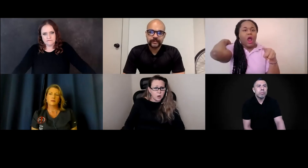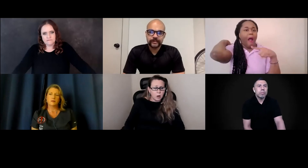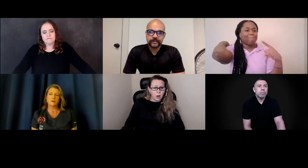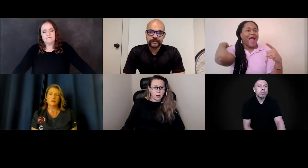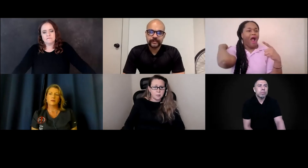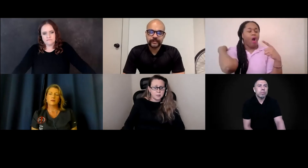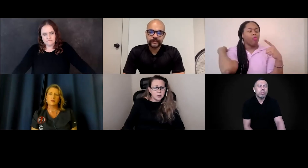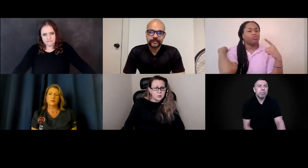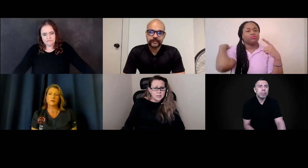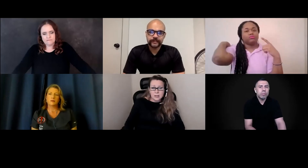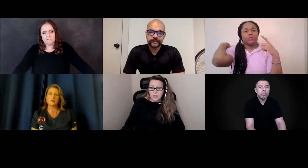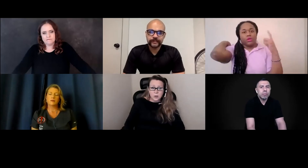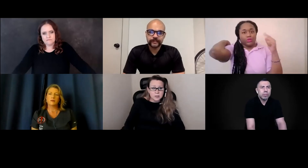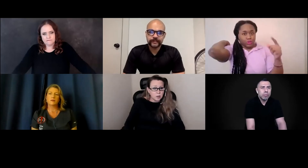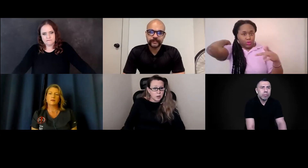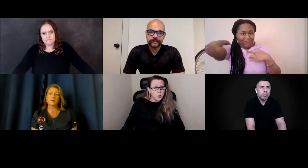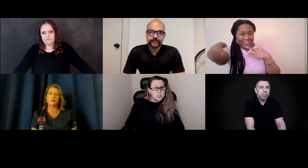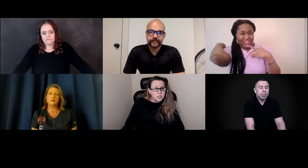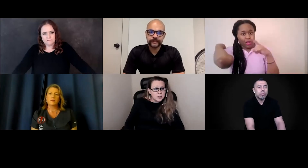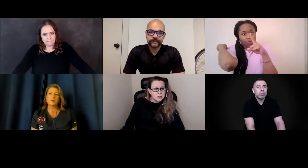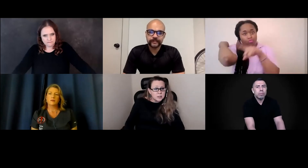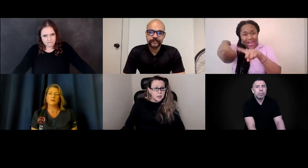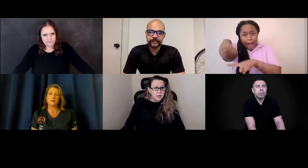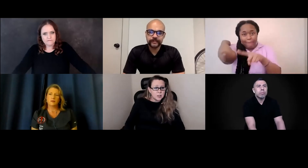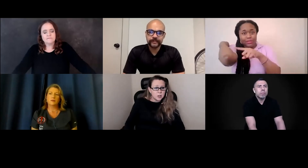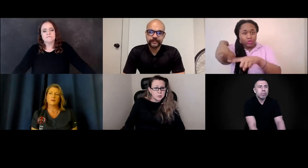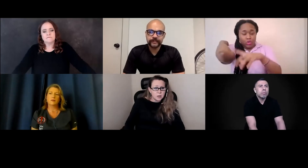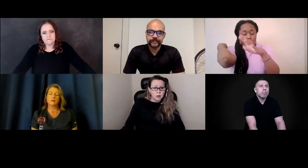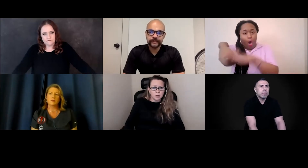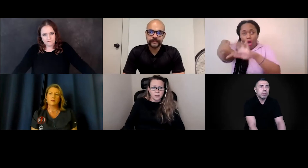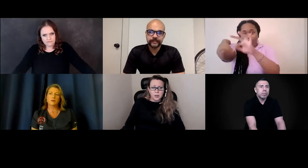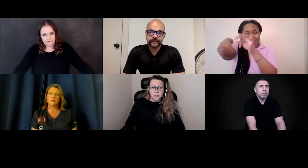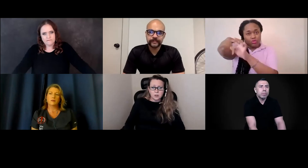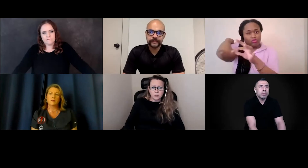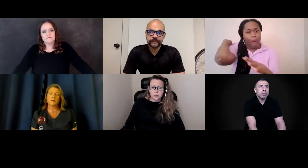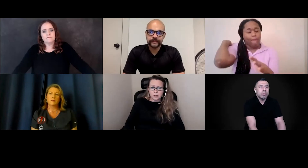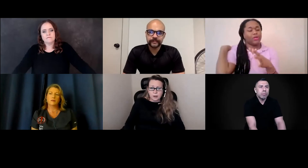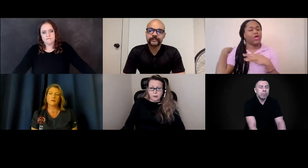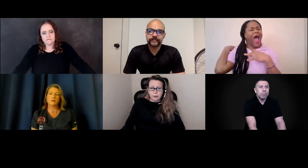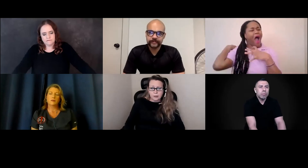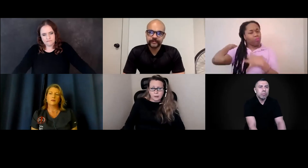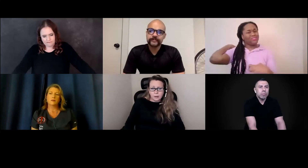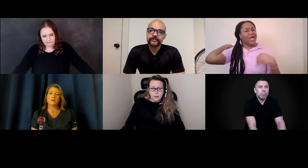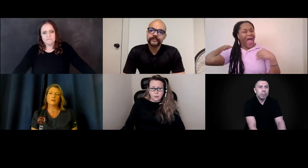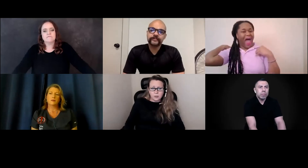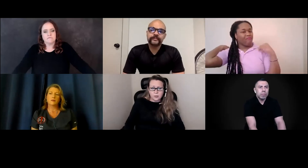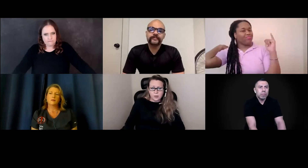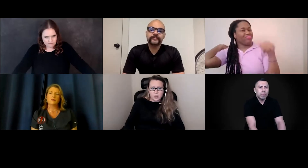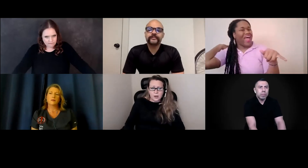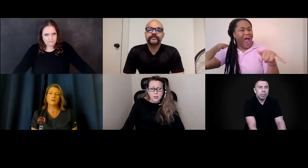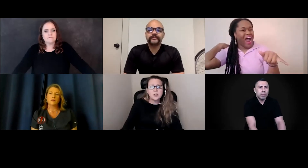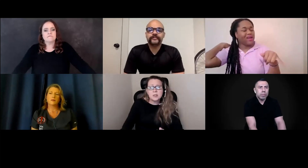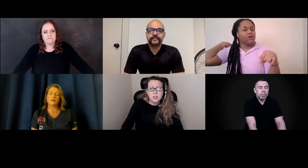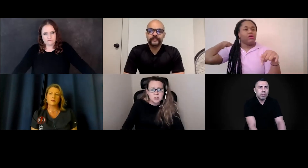You ask a lot of questions in terms of do you feel like -- you said you do a vetting